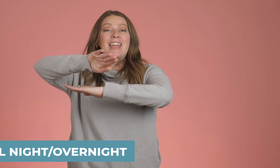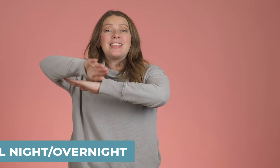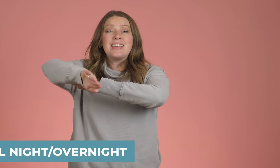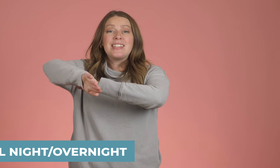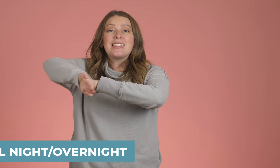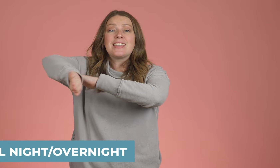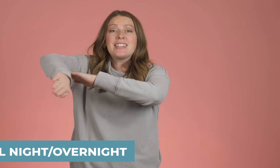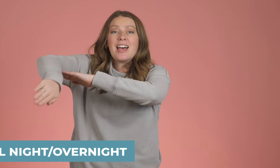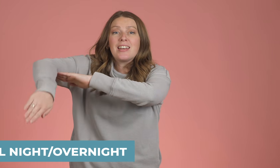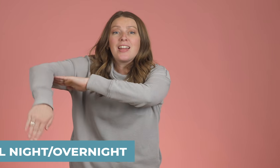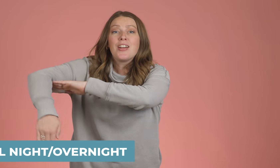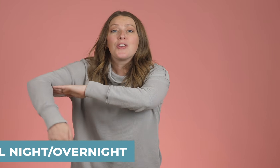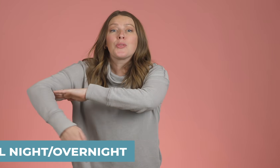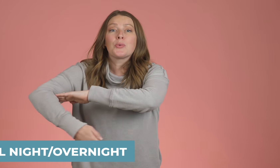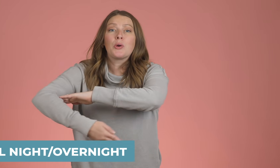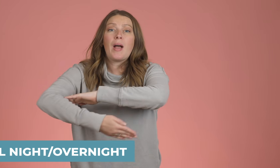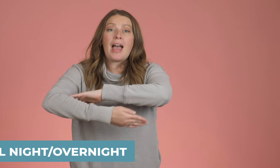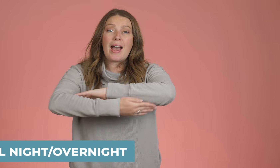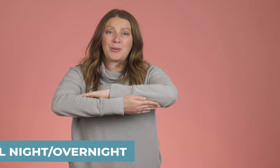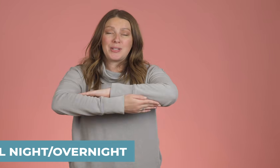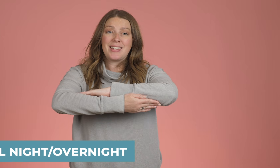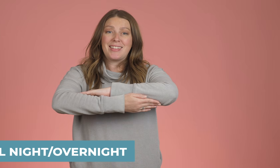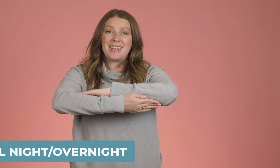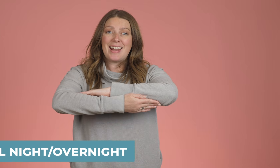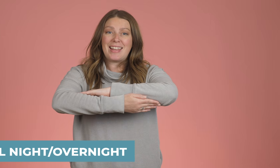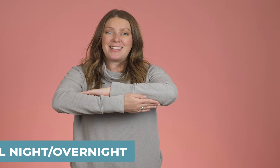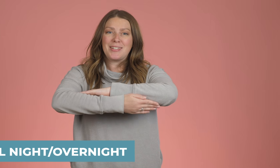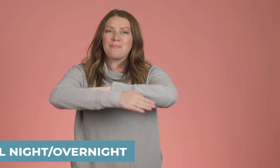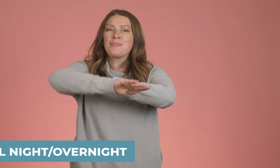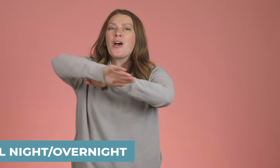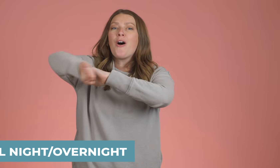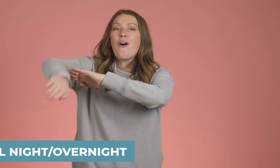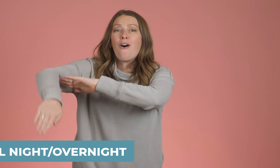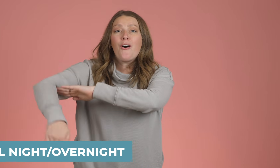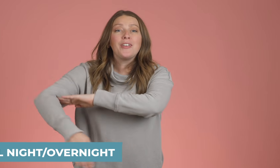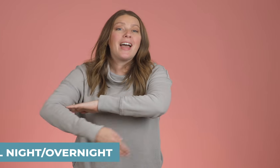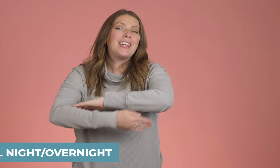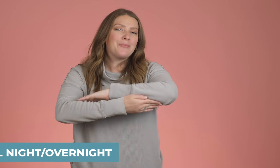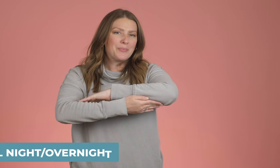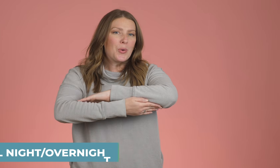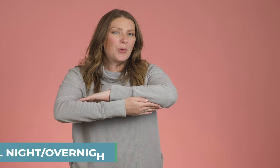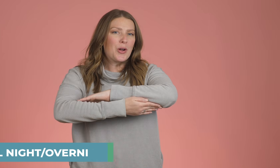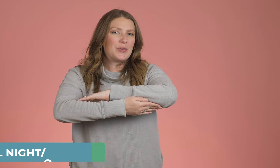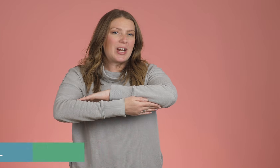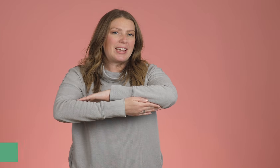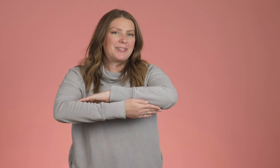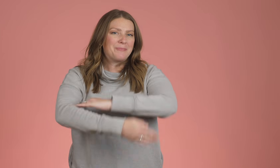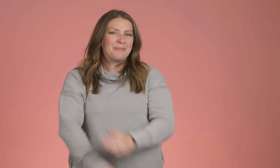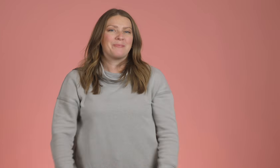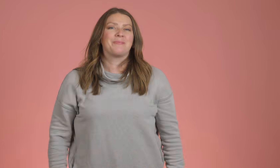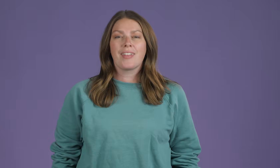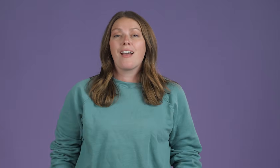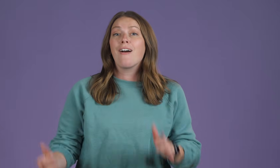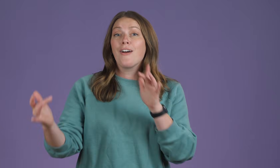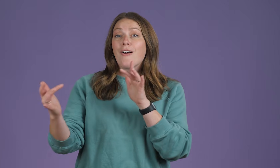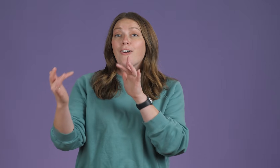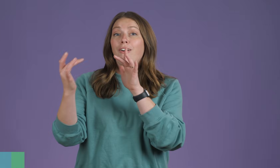And this is the sun. Through out the night all night or overnight.